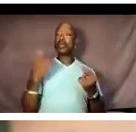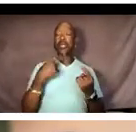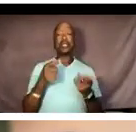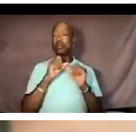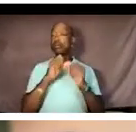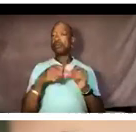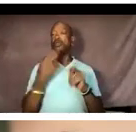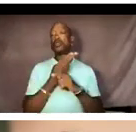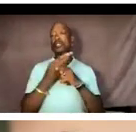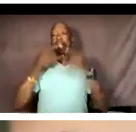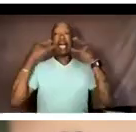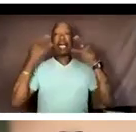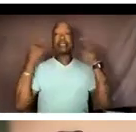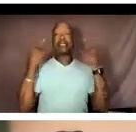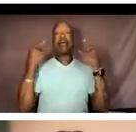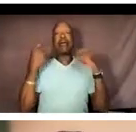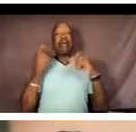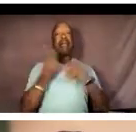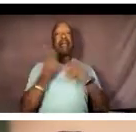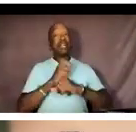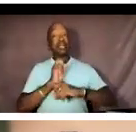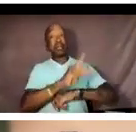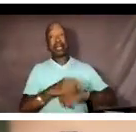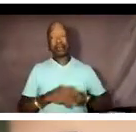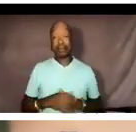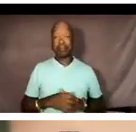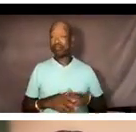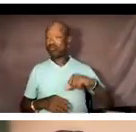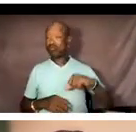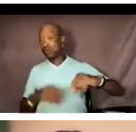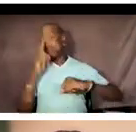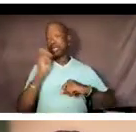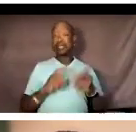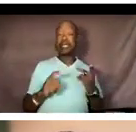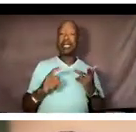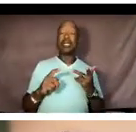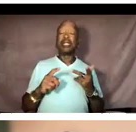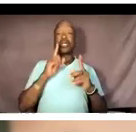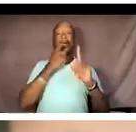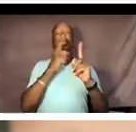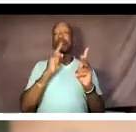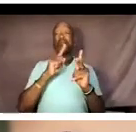and fighting back because the goal is to disappear us and people have already been disappeared and